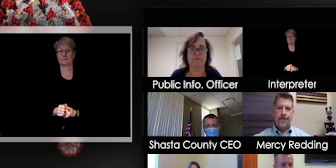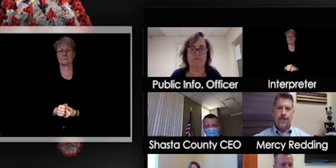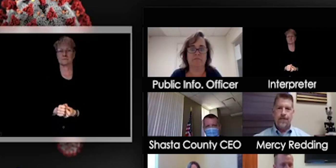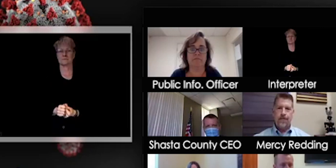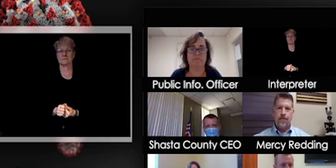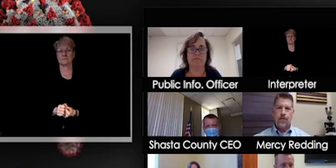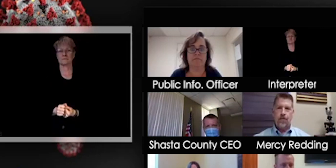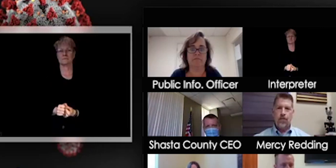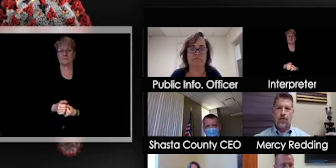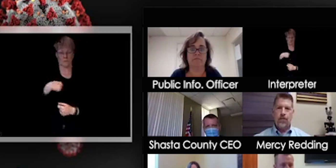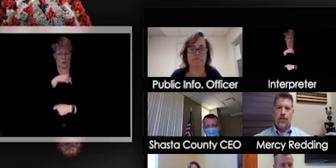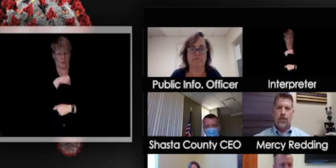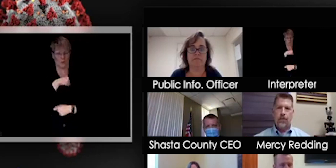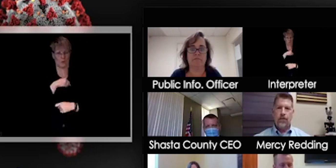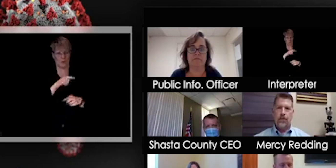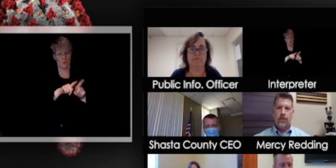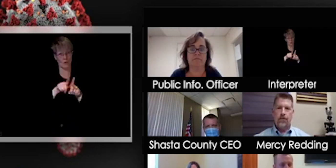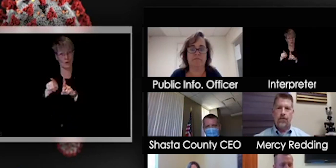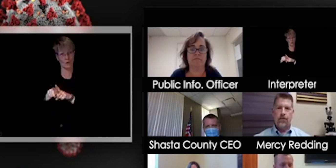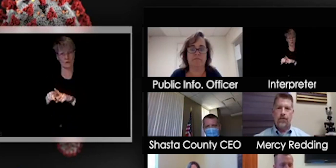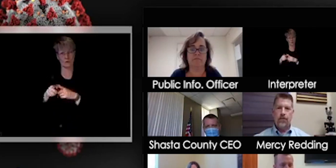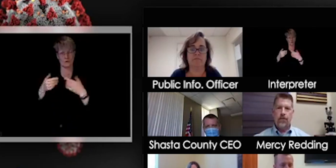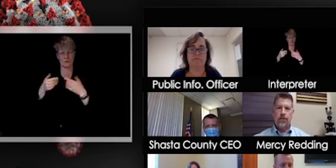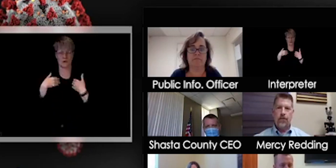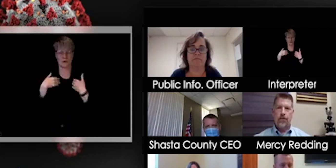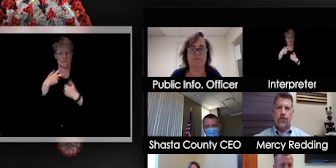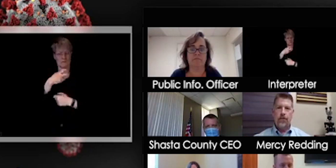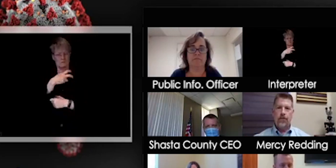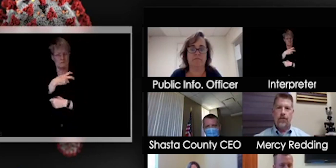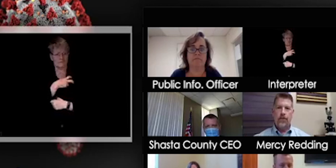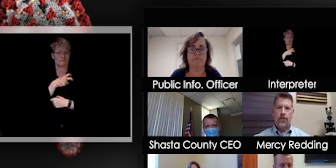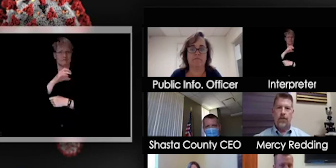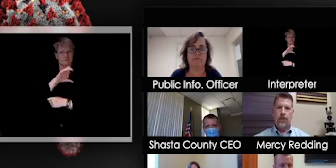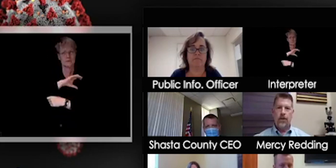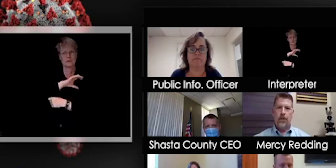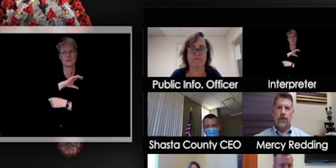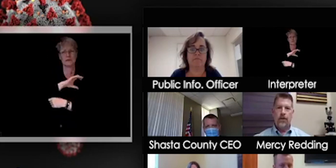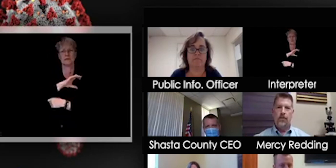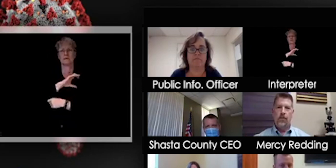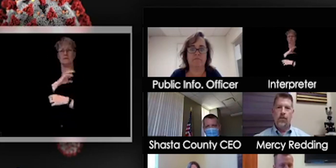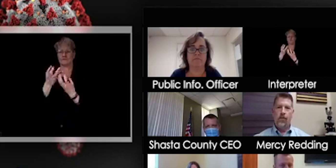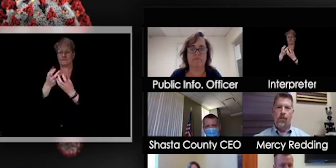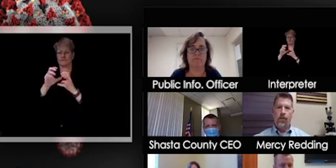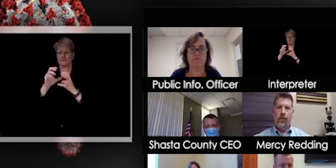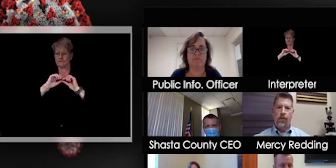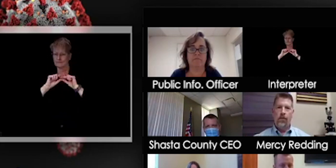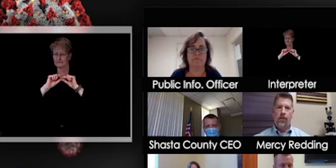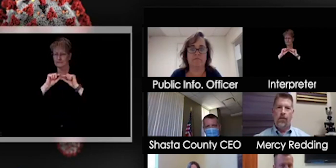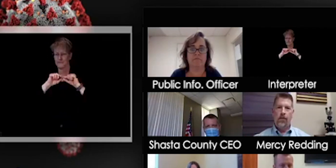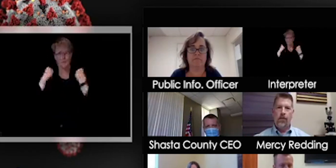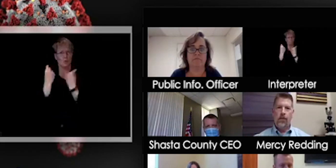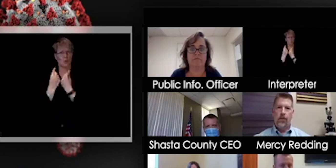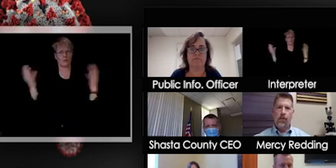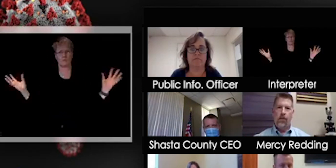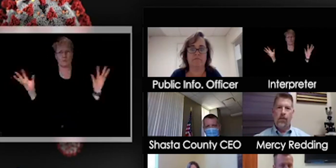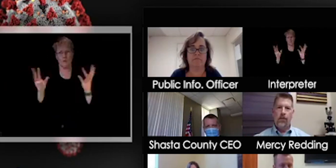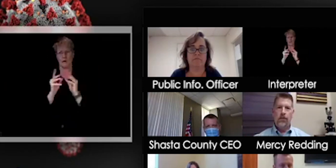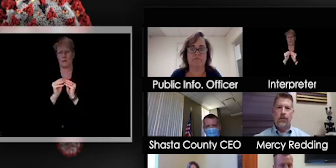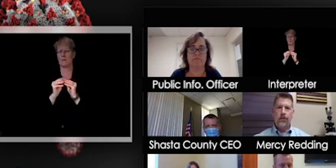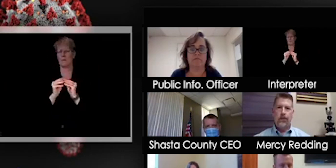partners soon and have another discussion about our enforcement actions and what measures